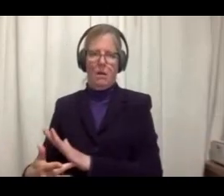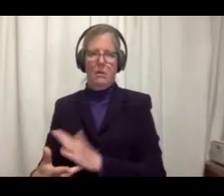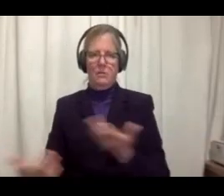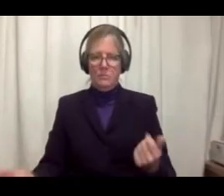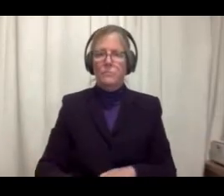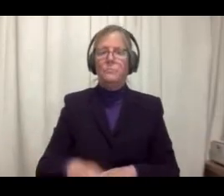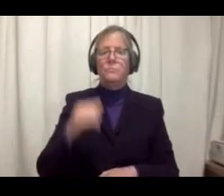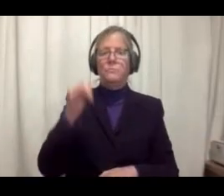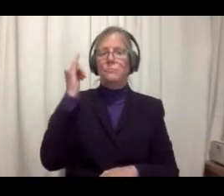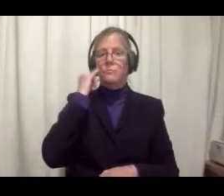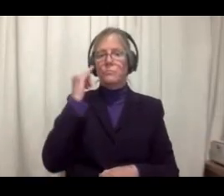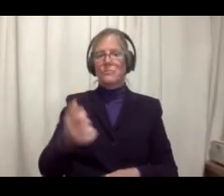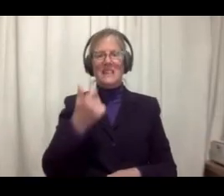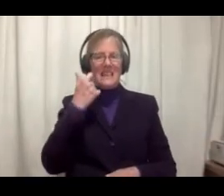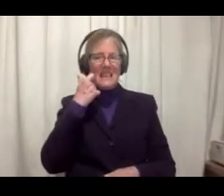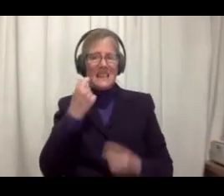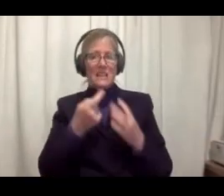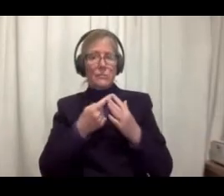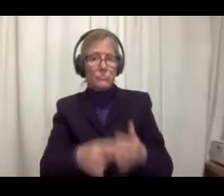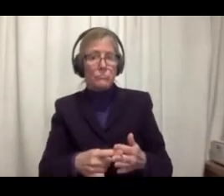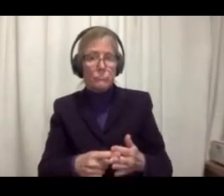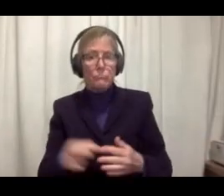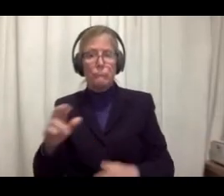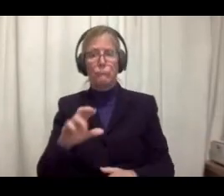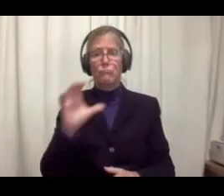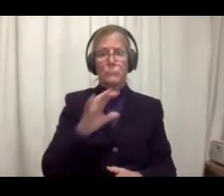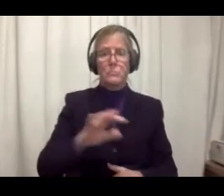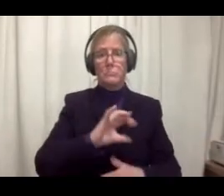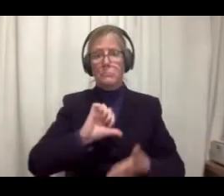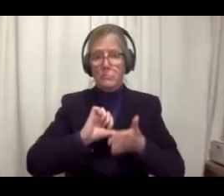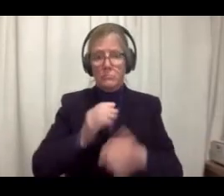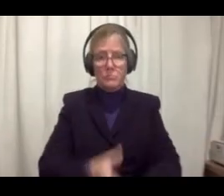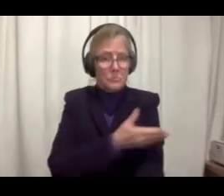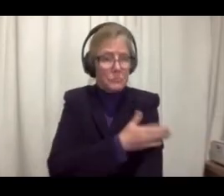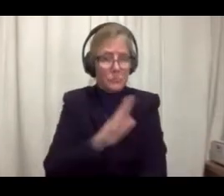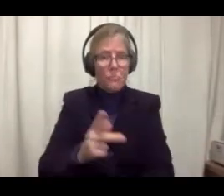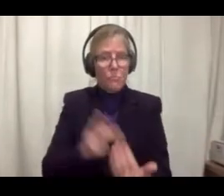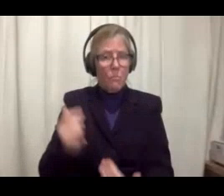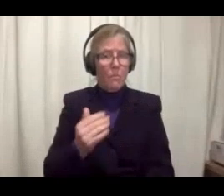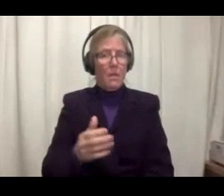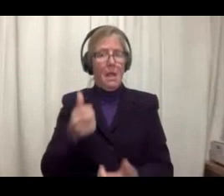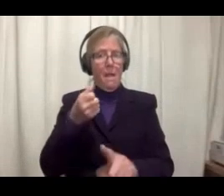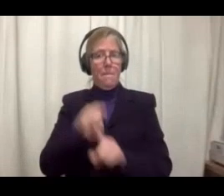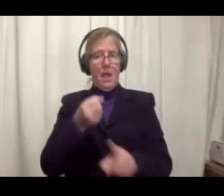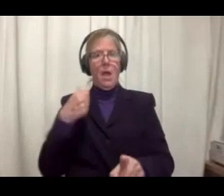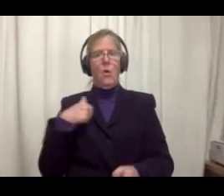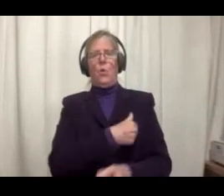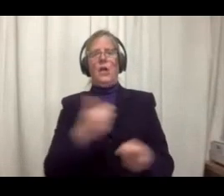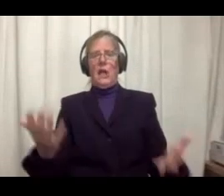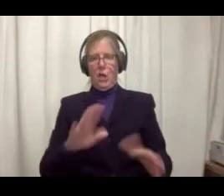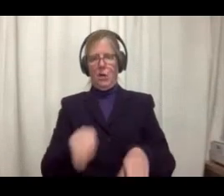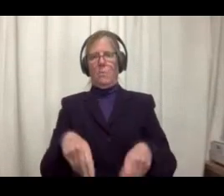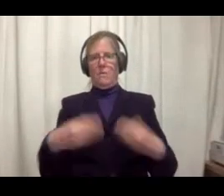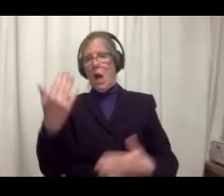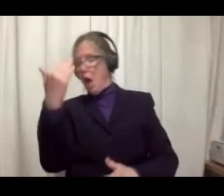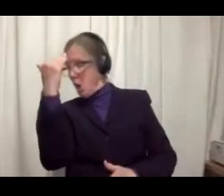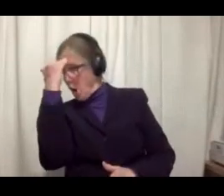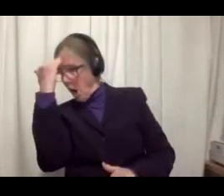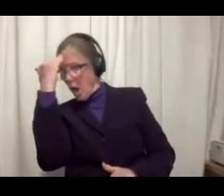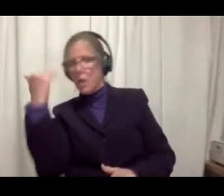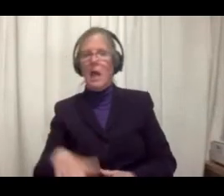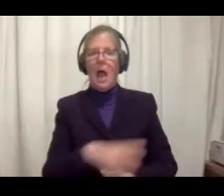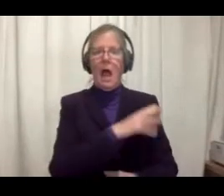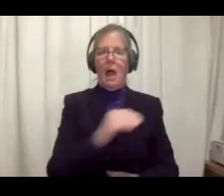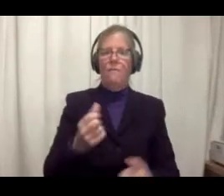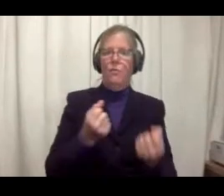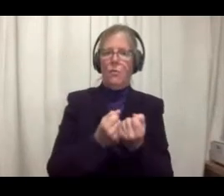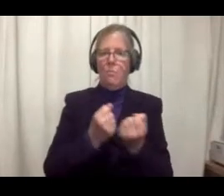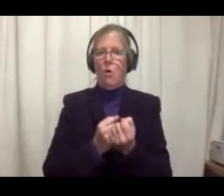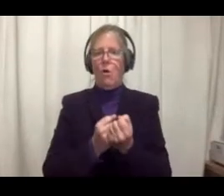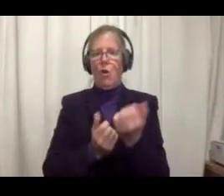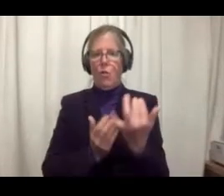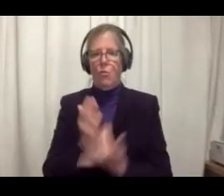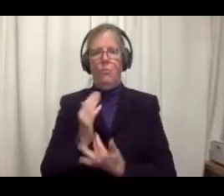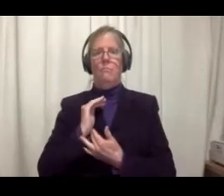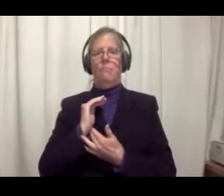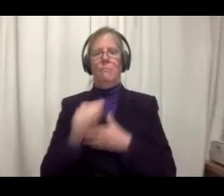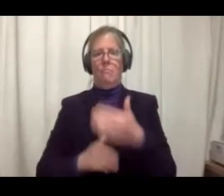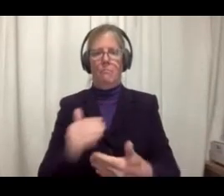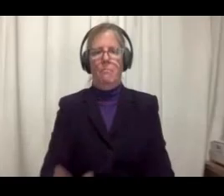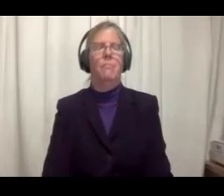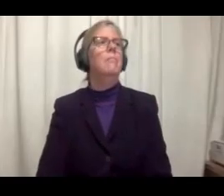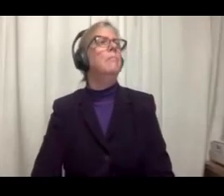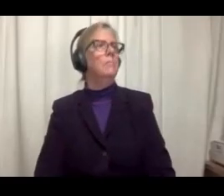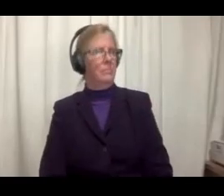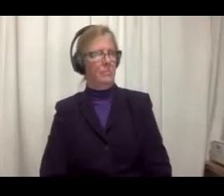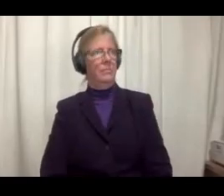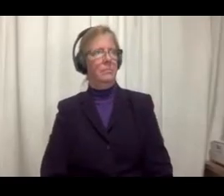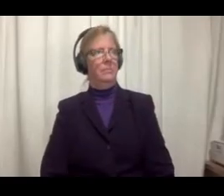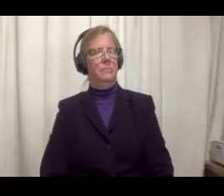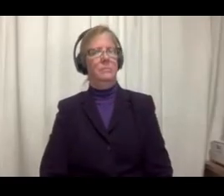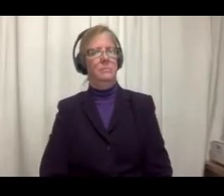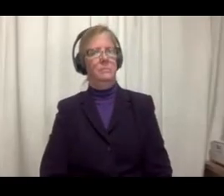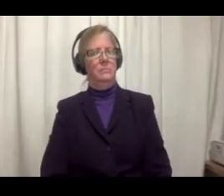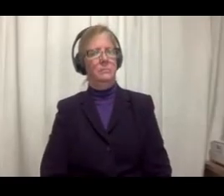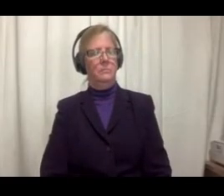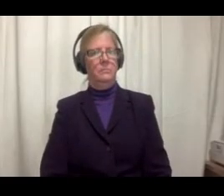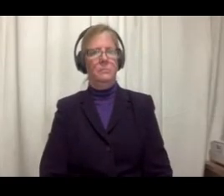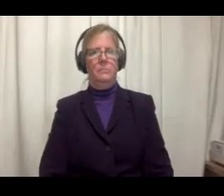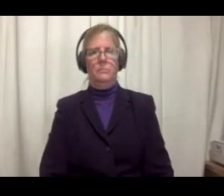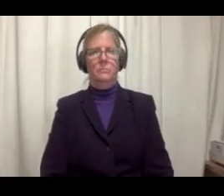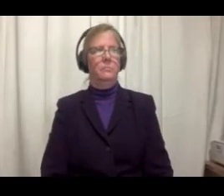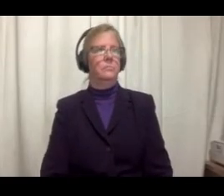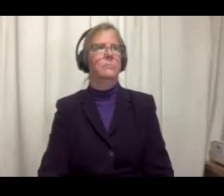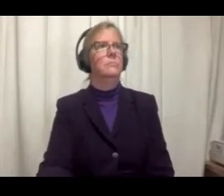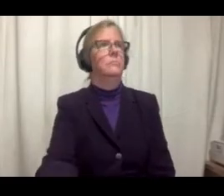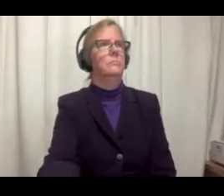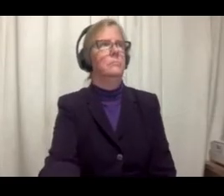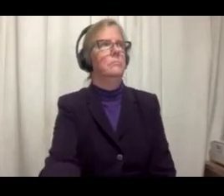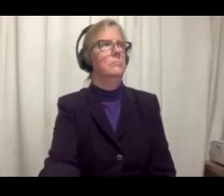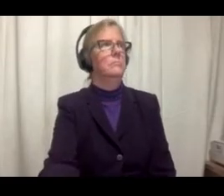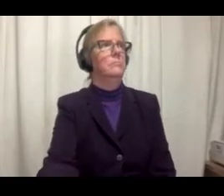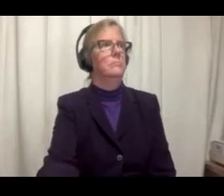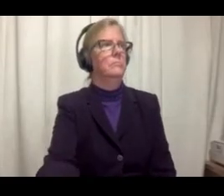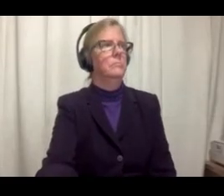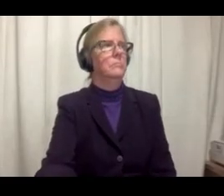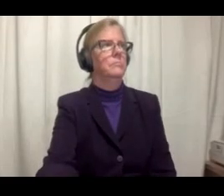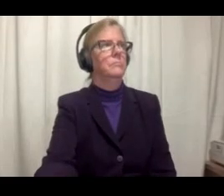personalized support every step of the way. [Lindsay Rassoull] This is Lindsay speaking.